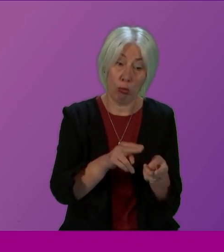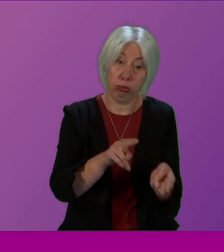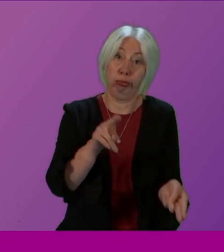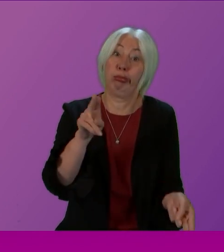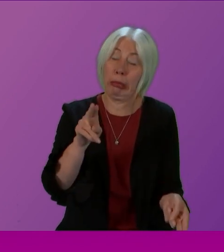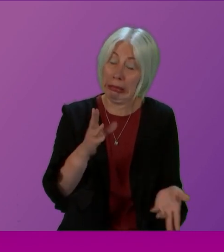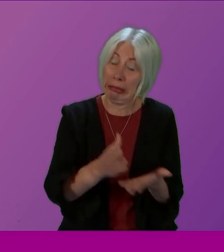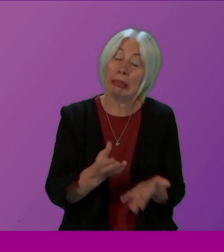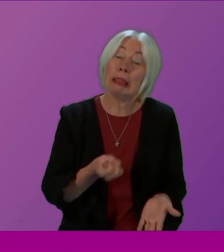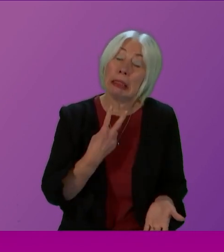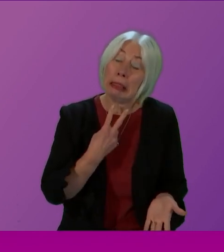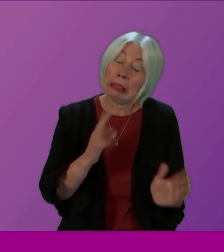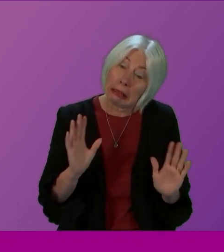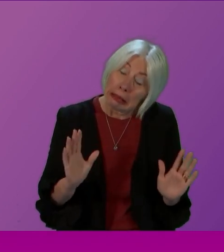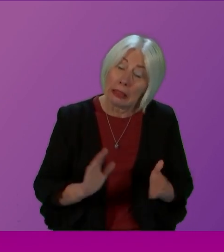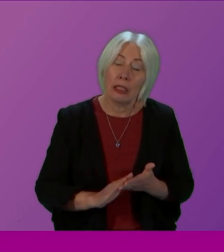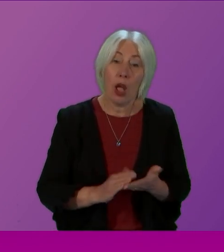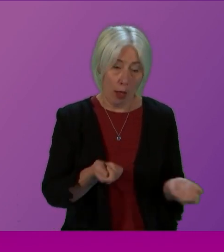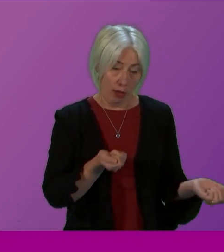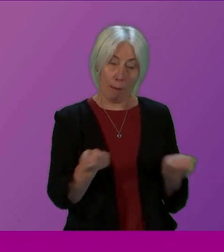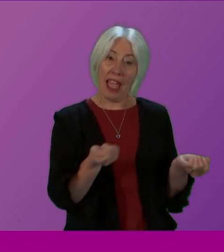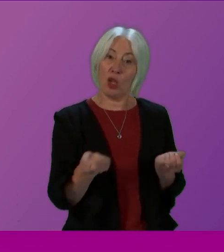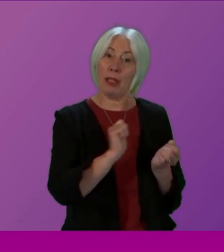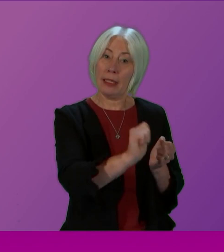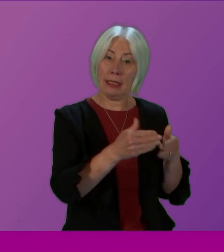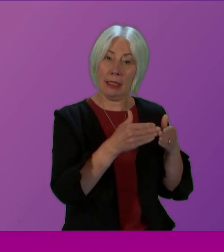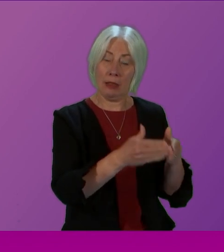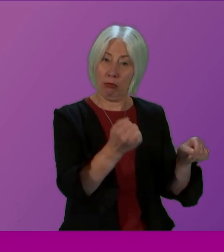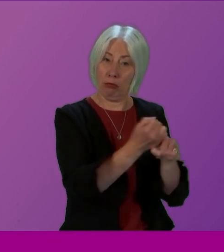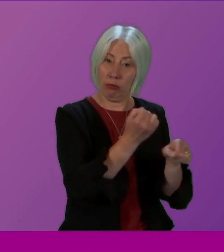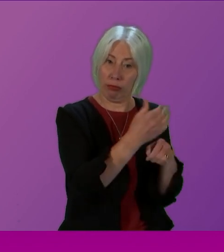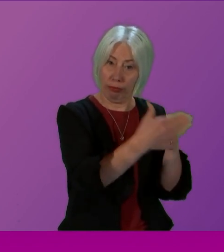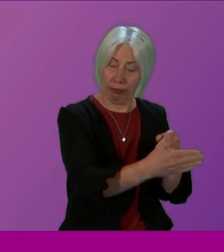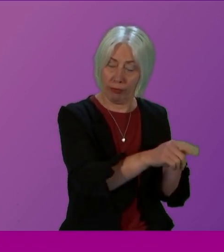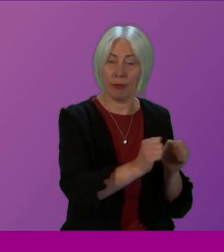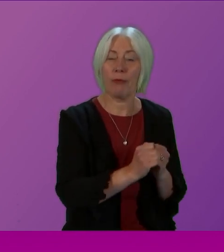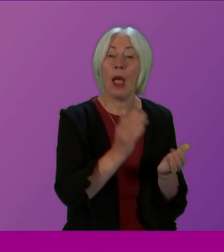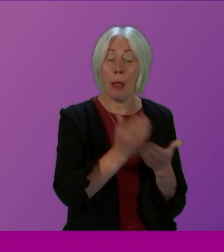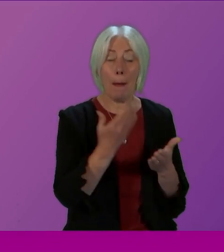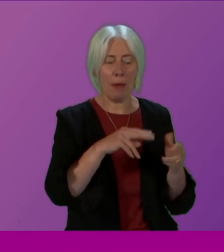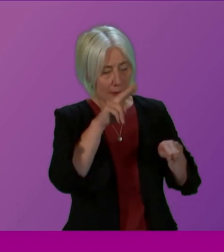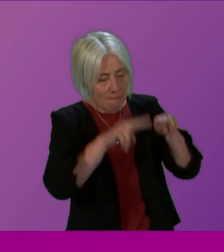The management at the yard has, of course, made assessments of the cost of completing